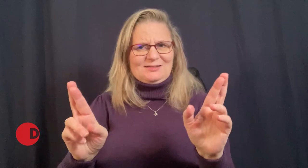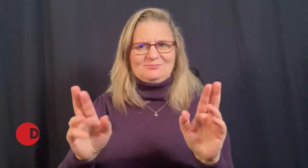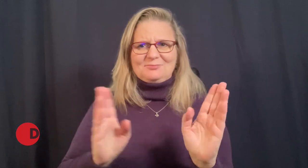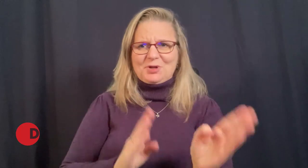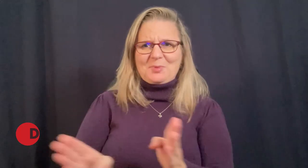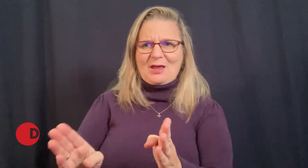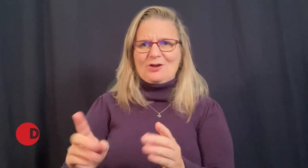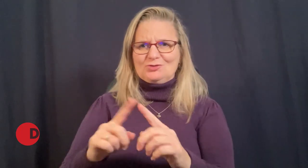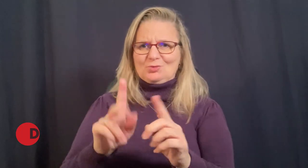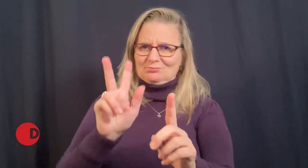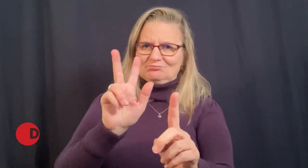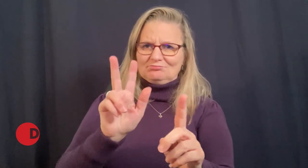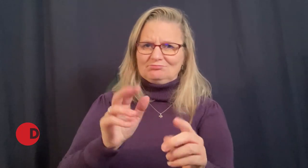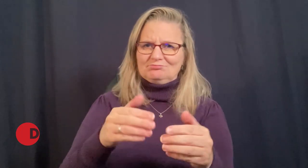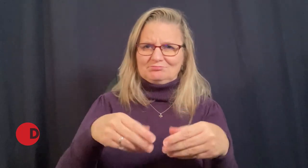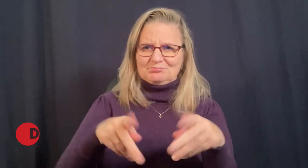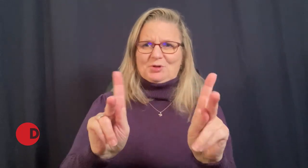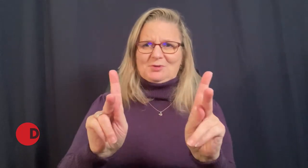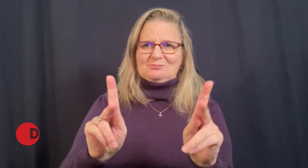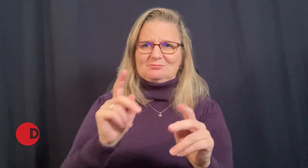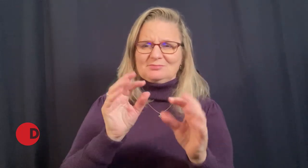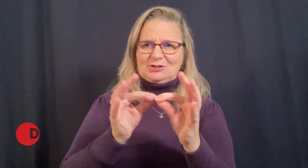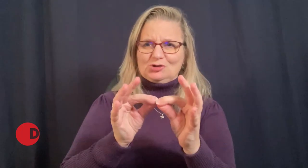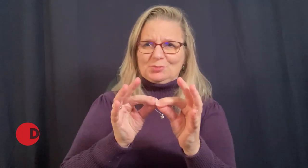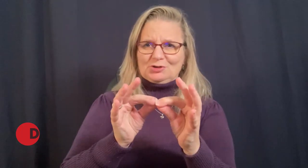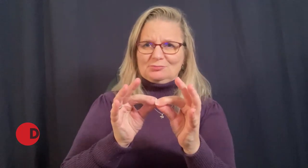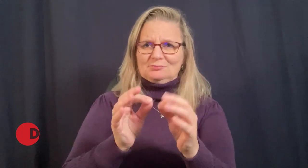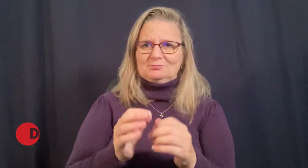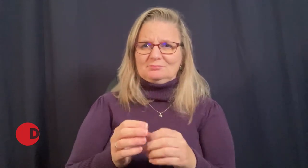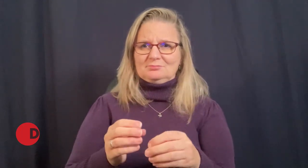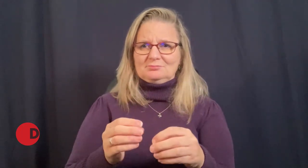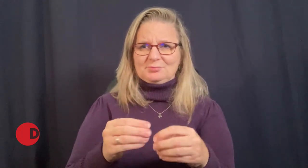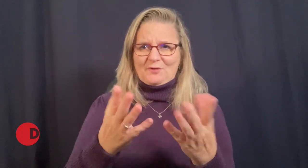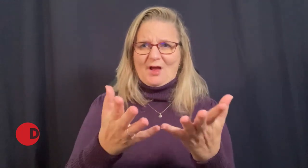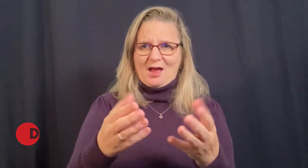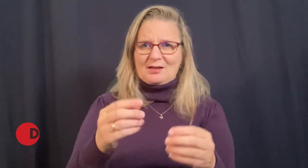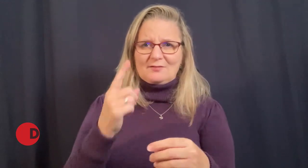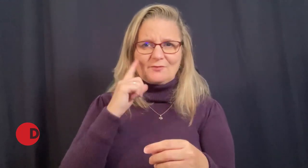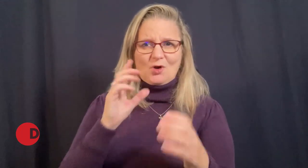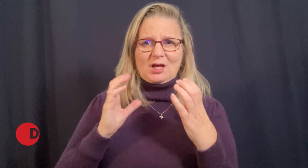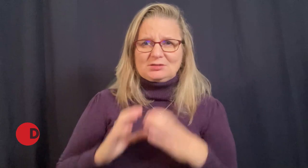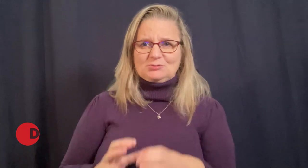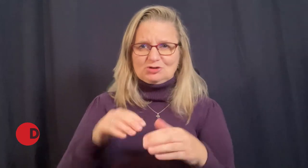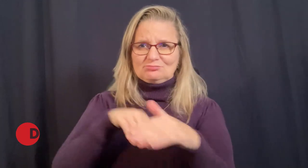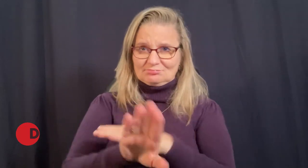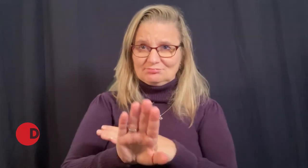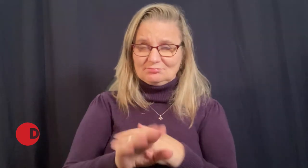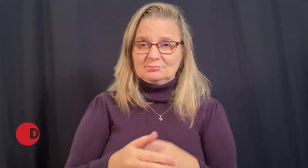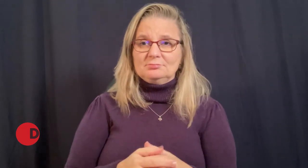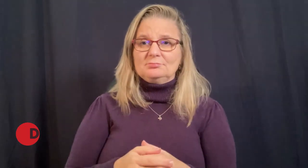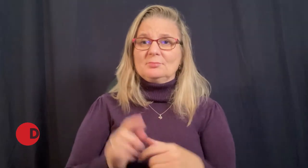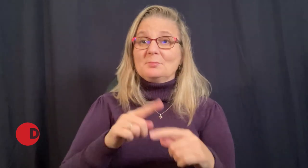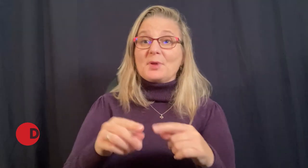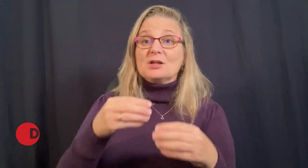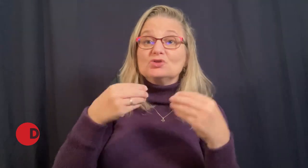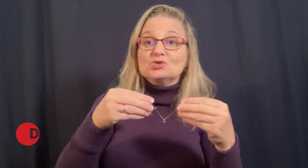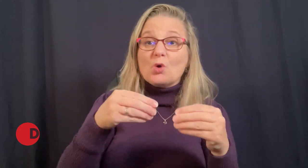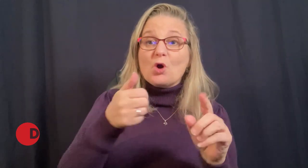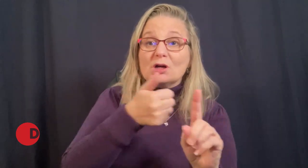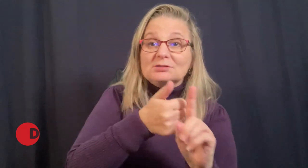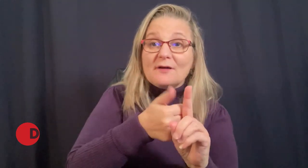are prepared to provide interpreters for customers at their stores, the stores